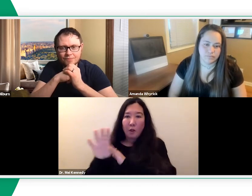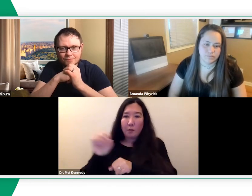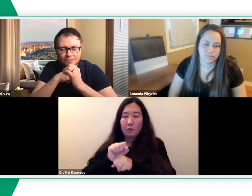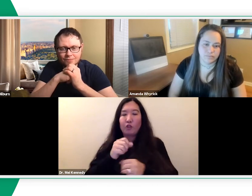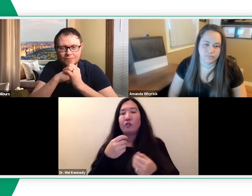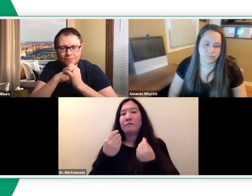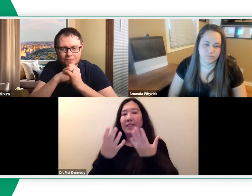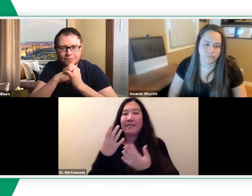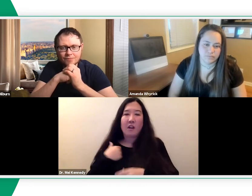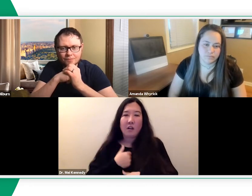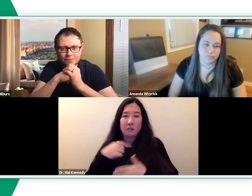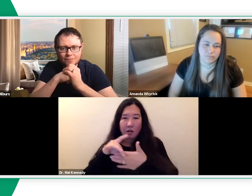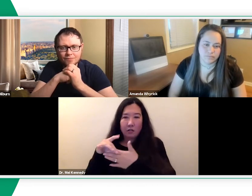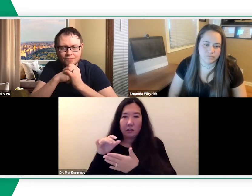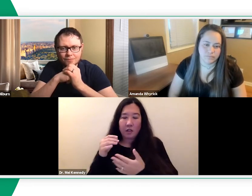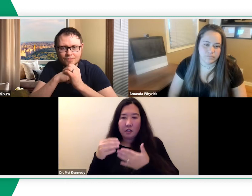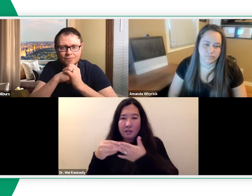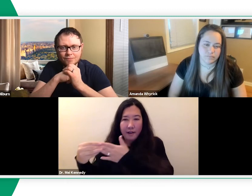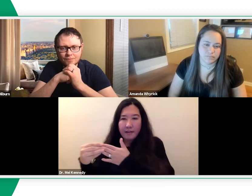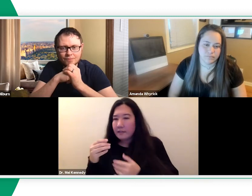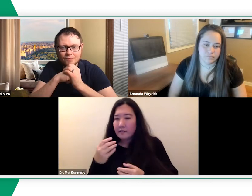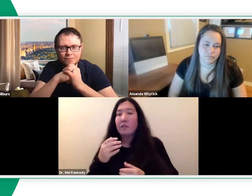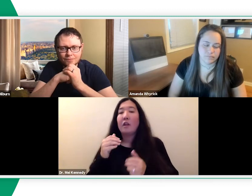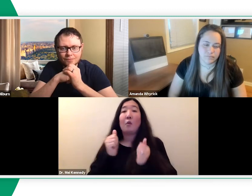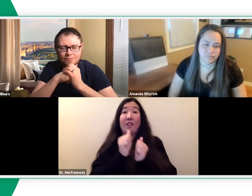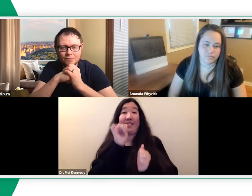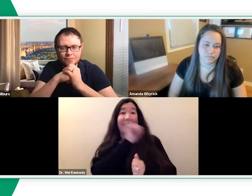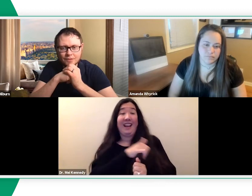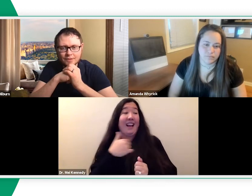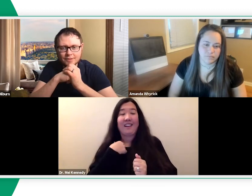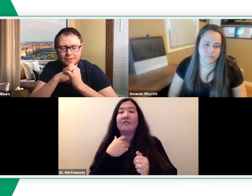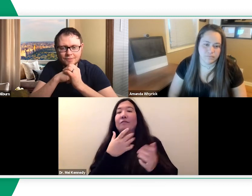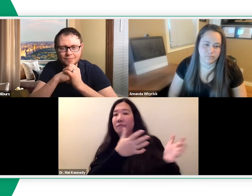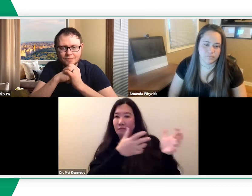consulted us on our work, our development. They gave us the content and the guidance